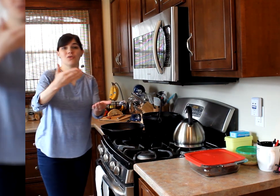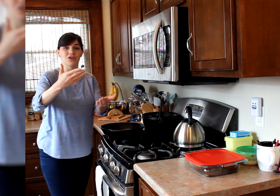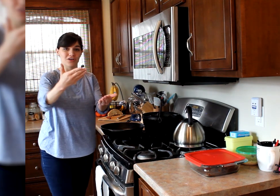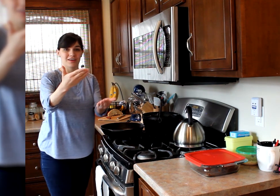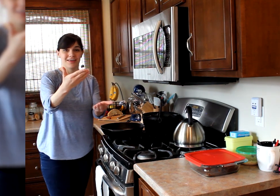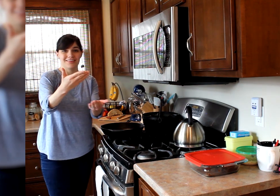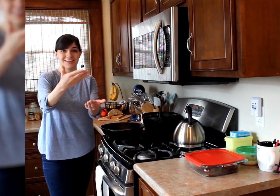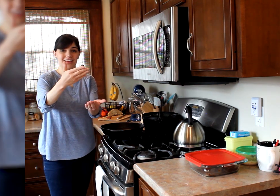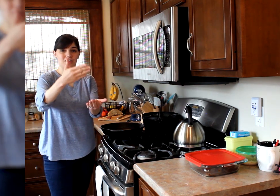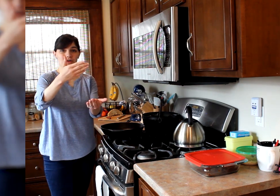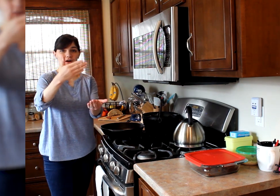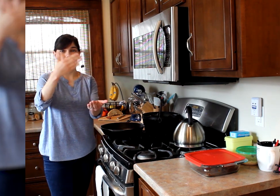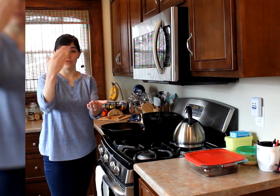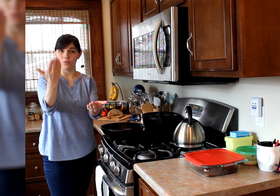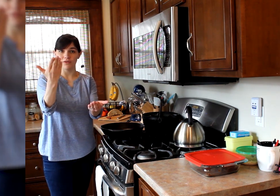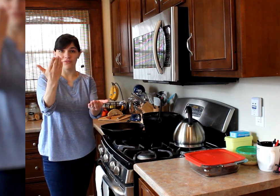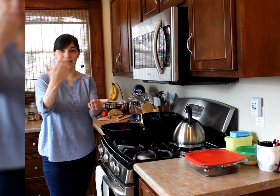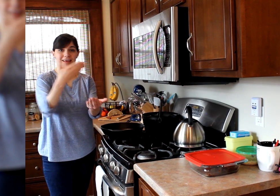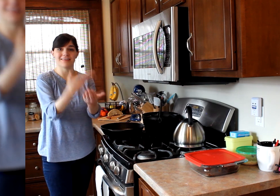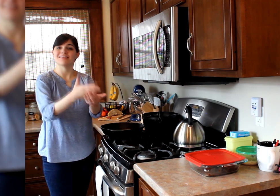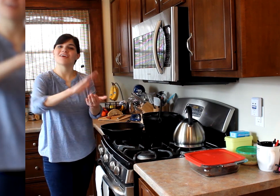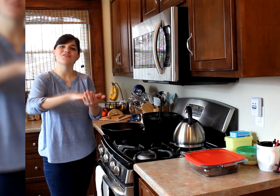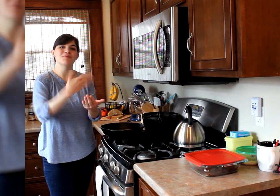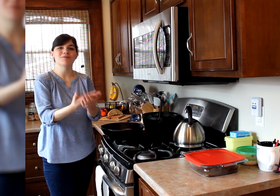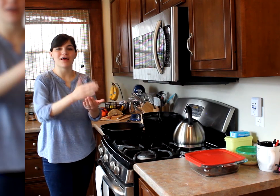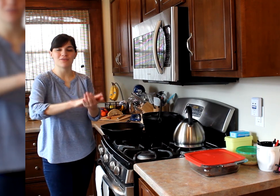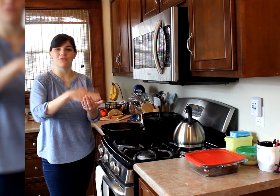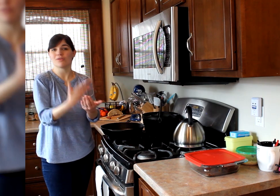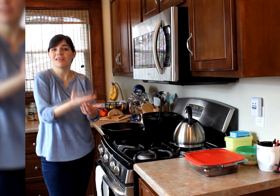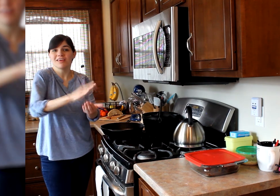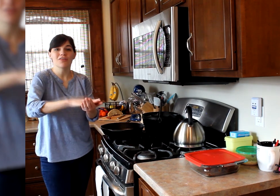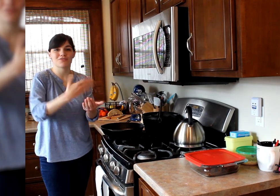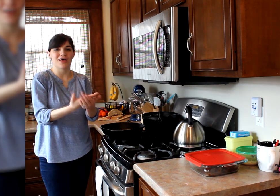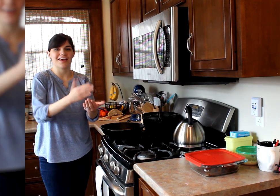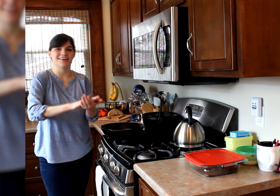show cook, take one flat hand and flip it back and forth in the other flat hand,